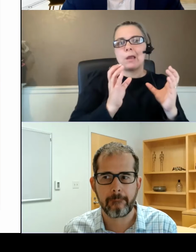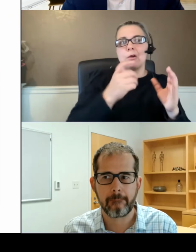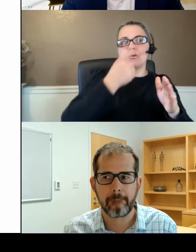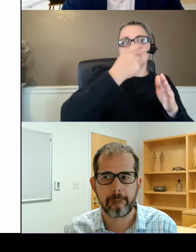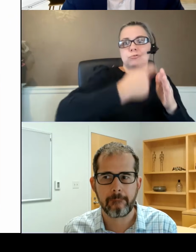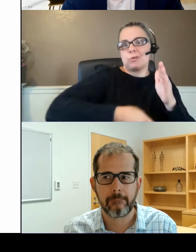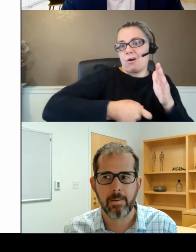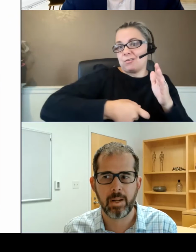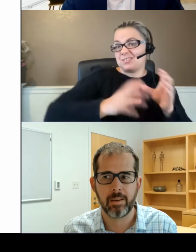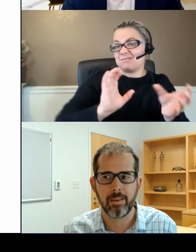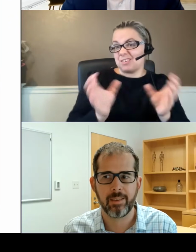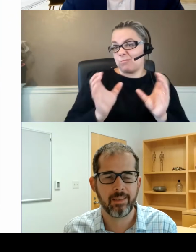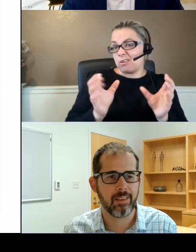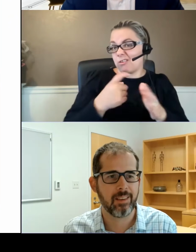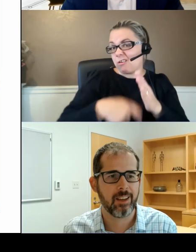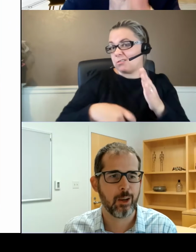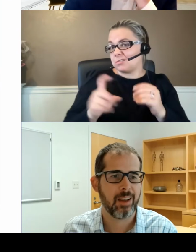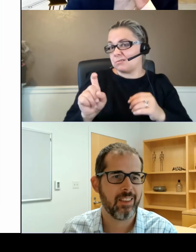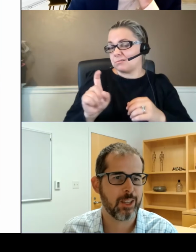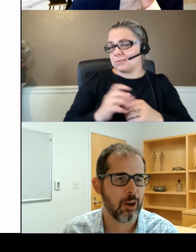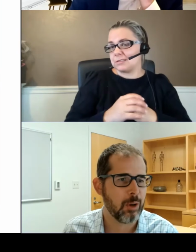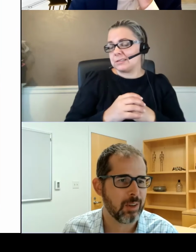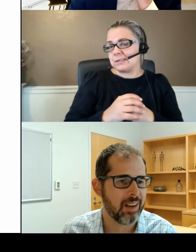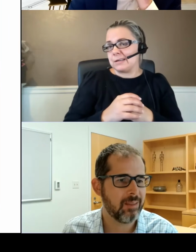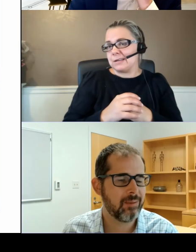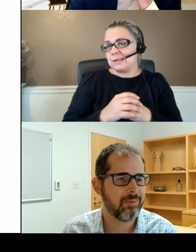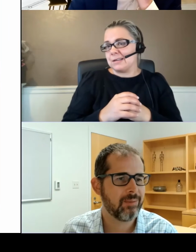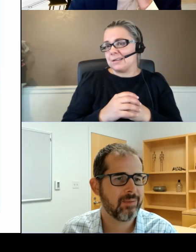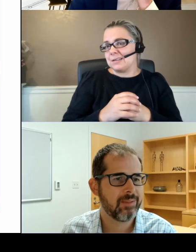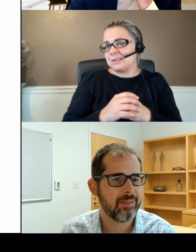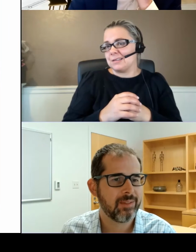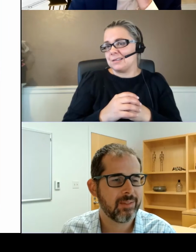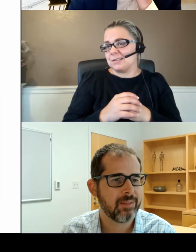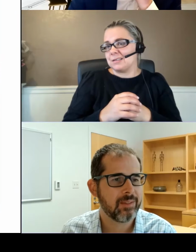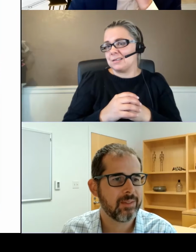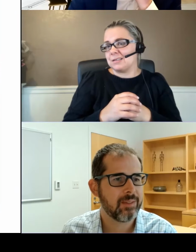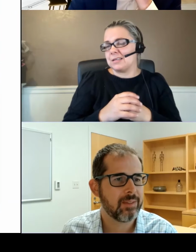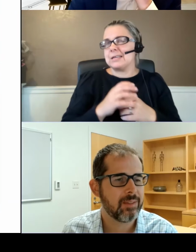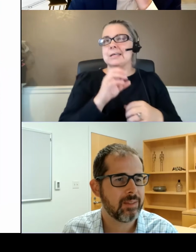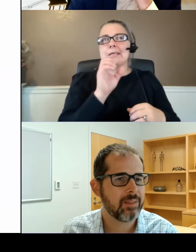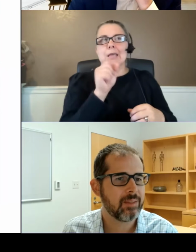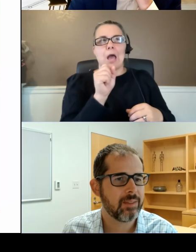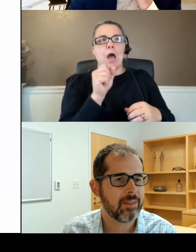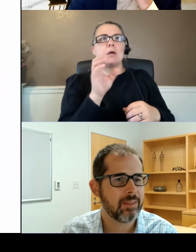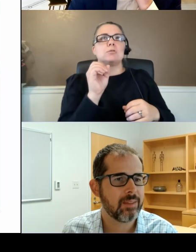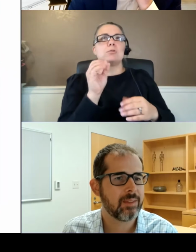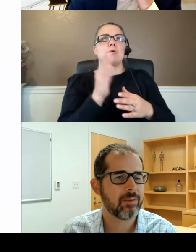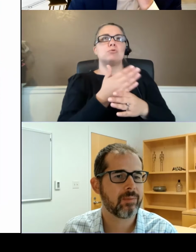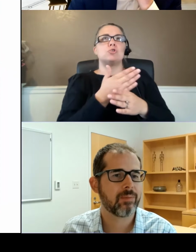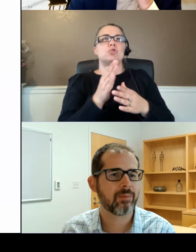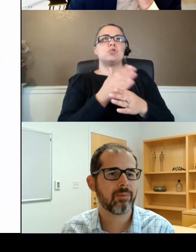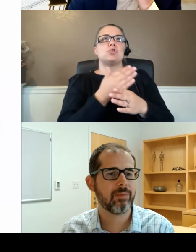[Corbb]: Yeah, it's kind of sharing with, yeah, so sharing with leaders the benefits